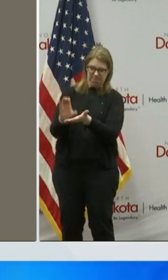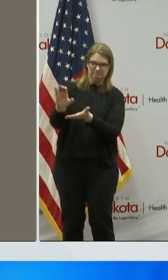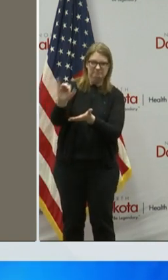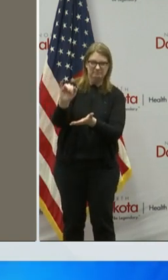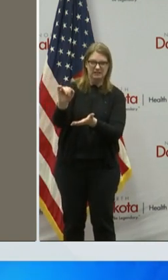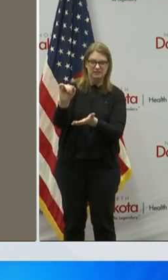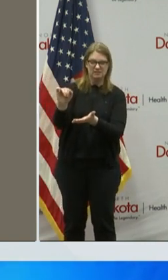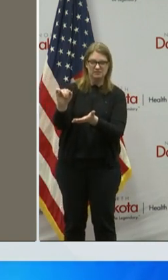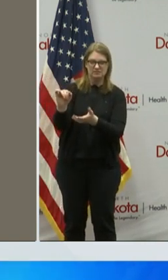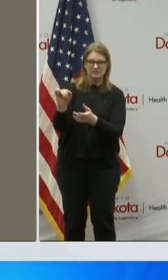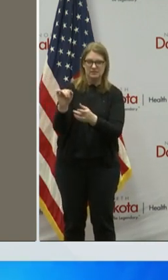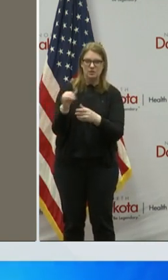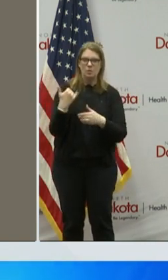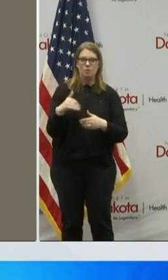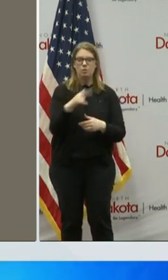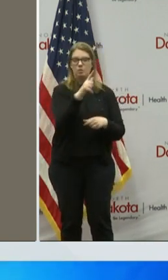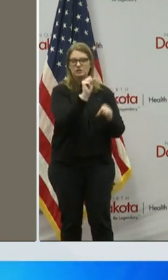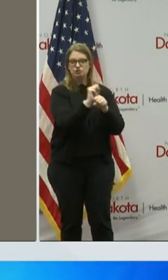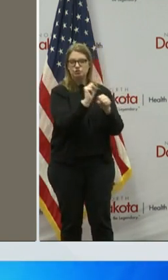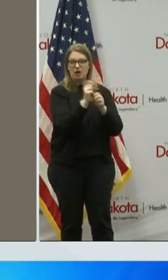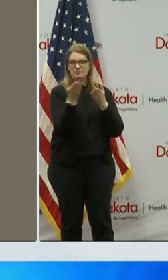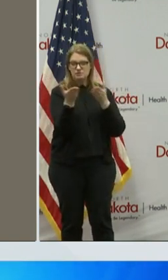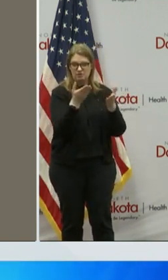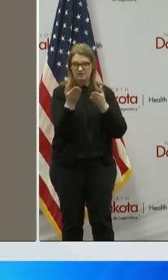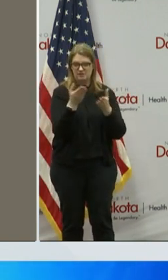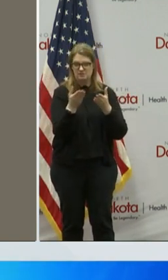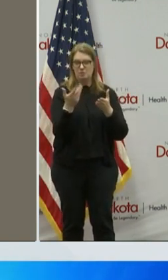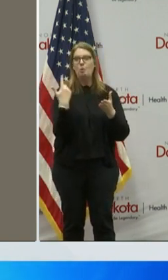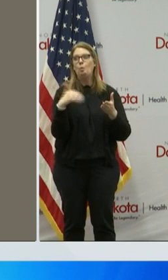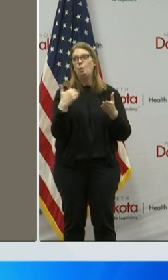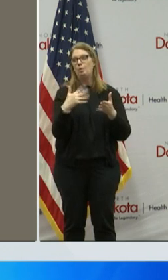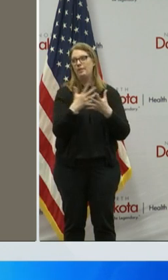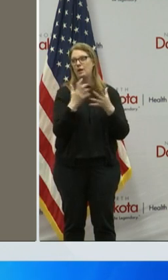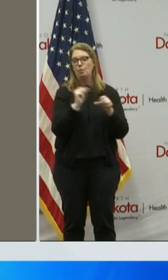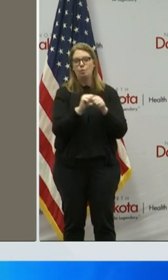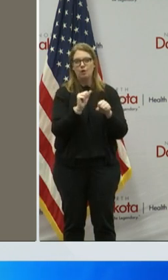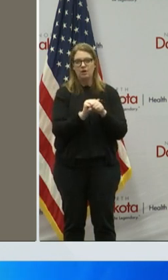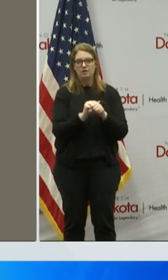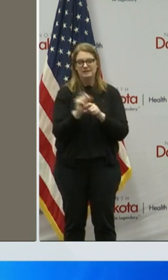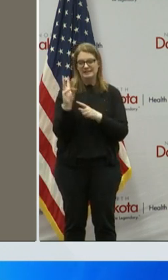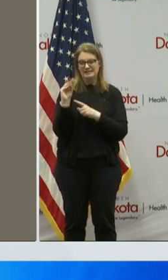BUT THE COMPARISON HERE TO HELP PEOPLE UNDERSTAND WHAT